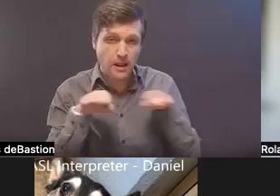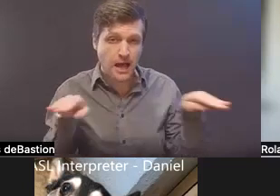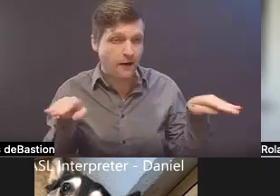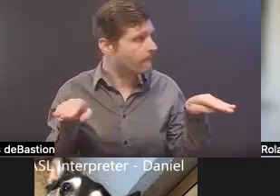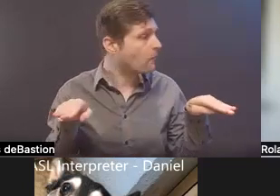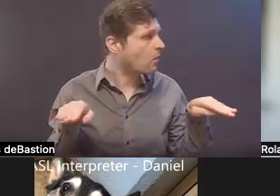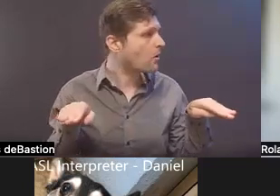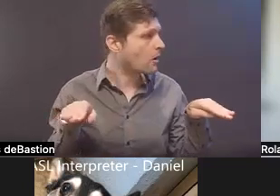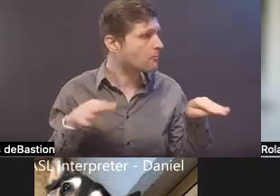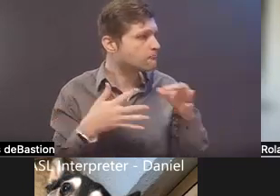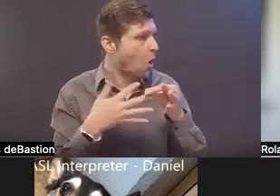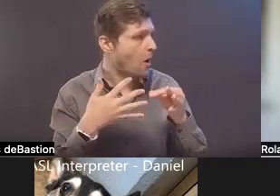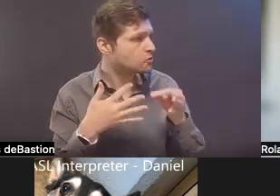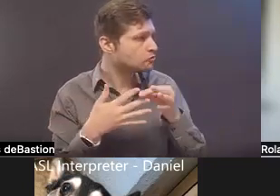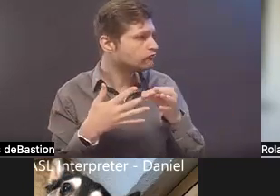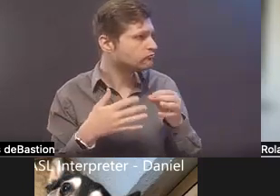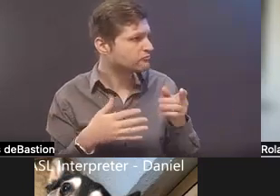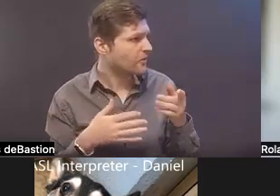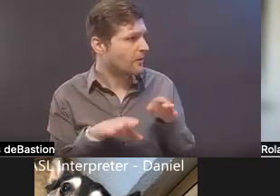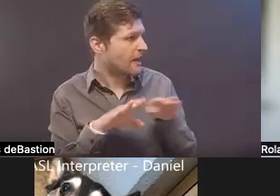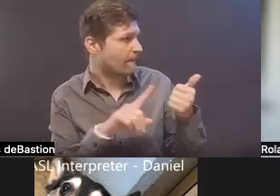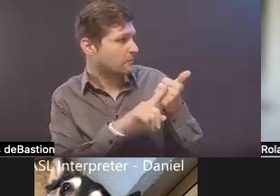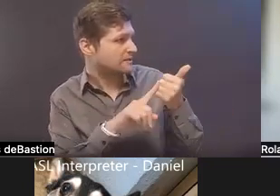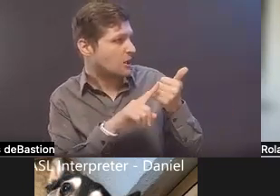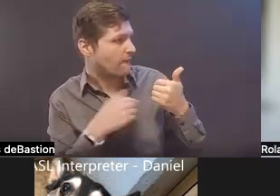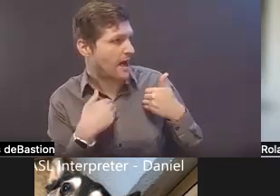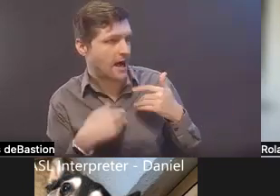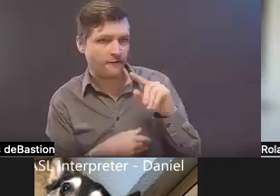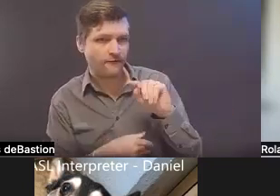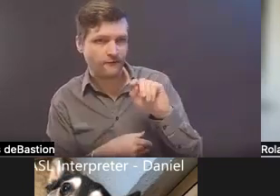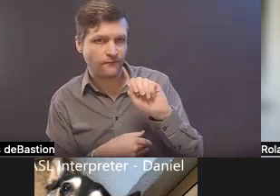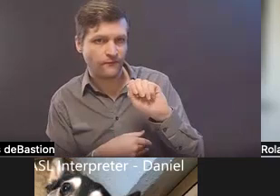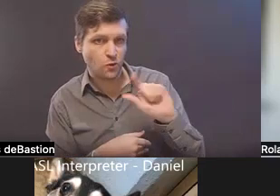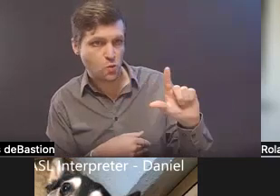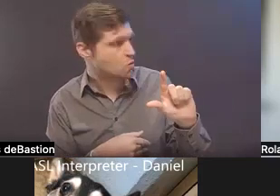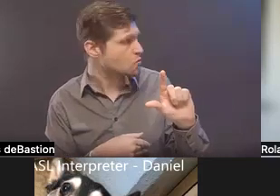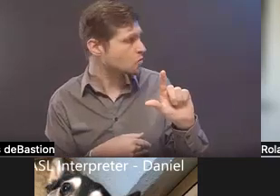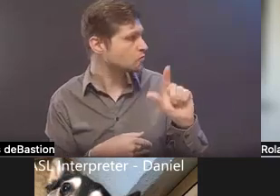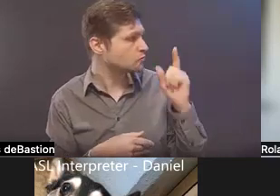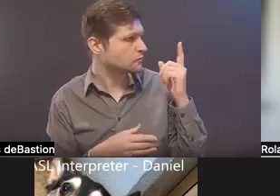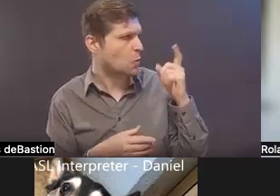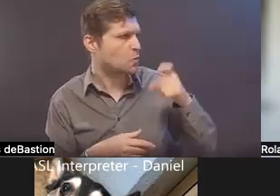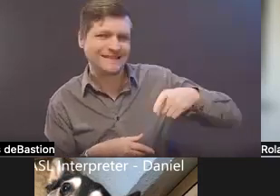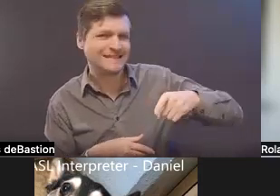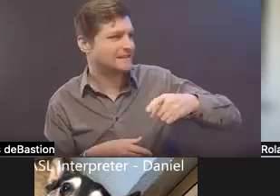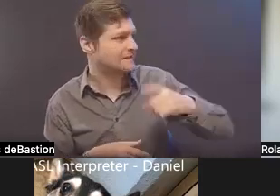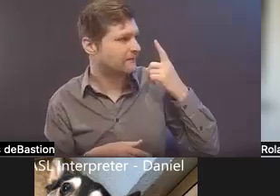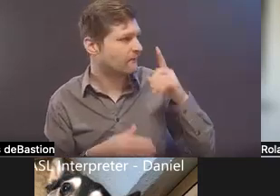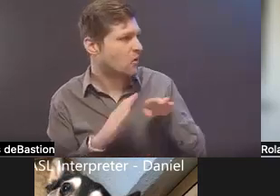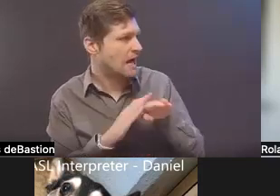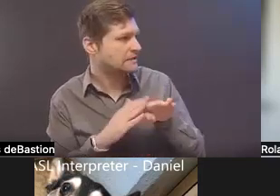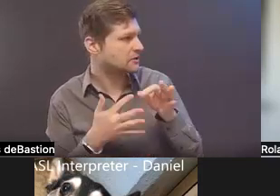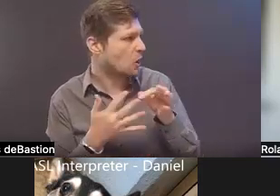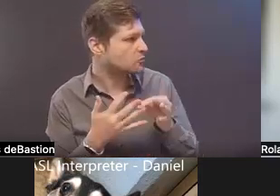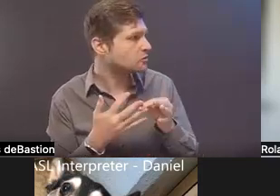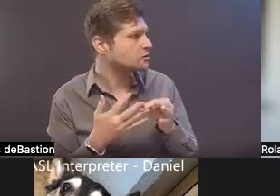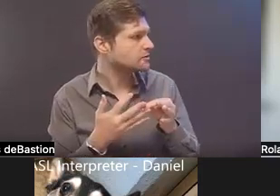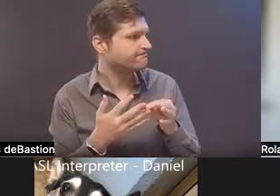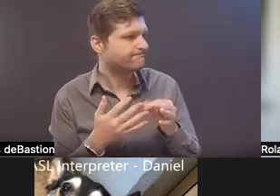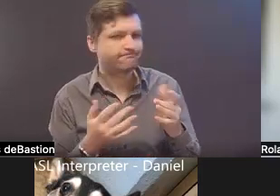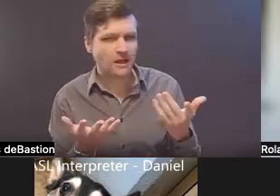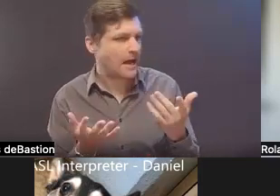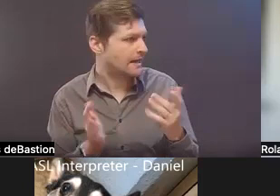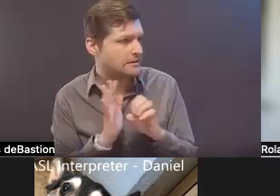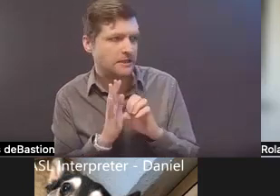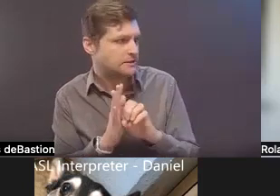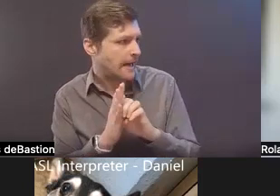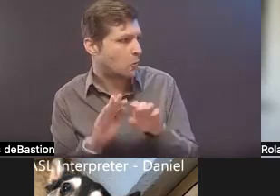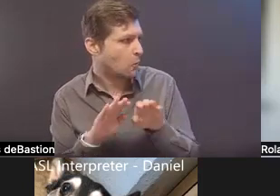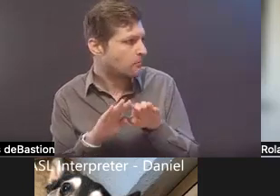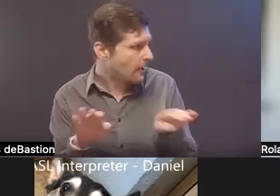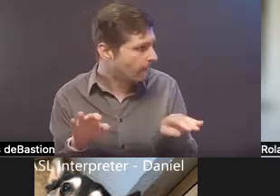do we have a platform or options for people to -- who need accessibility tools -- are there options